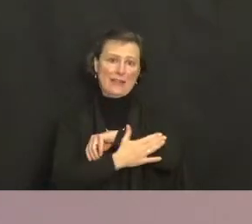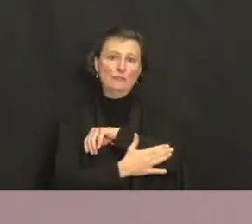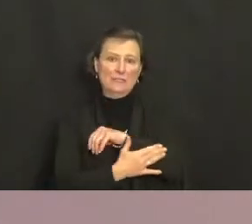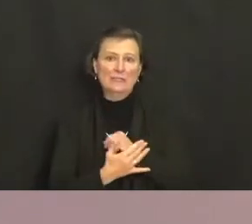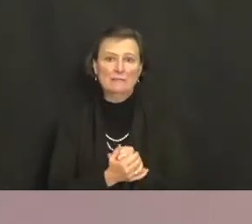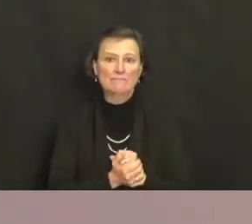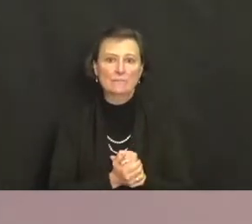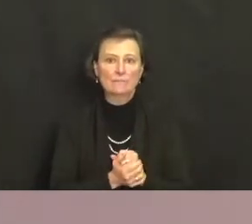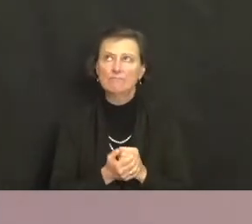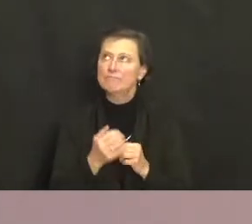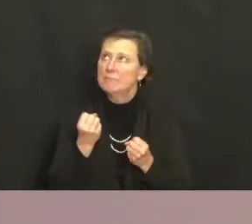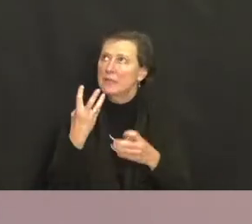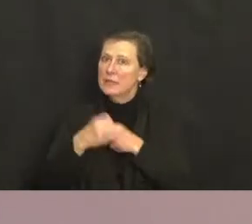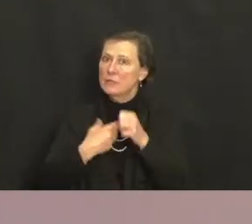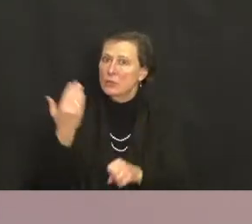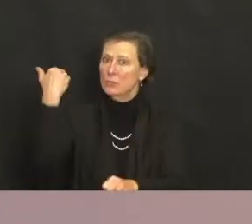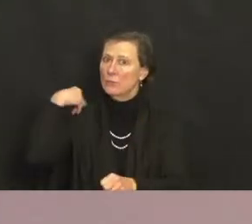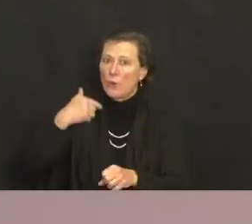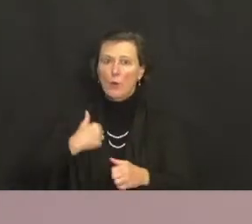Many years ago, I was living and working in Washington DC.